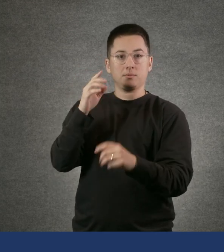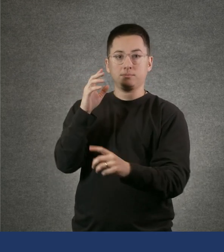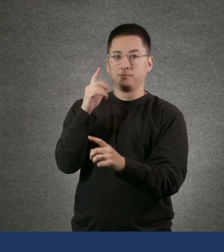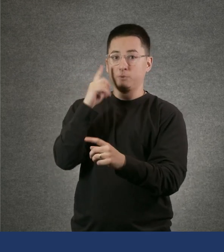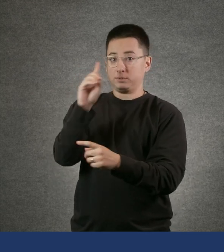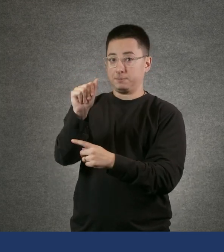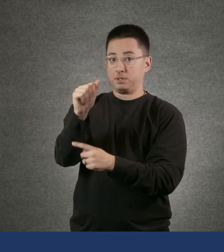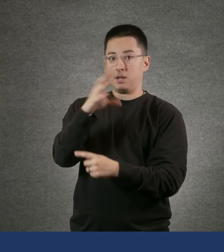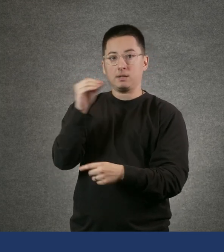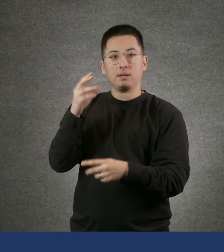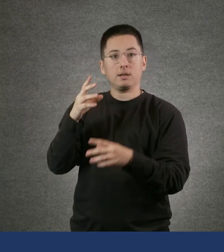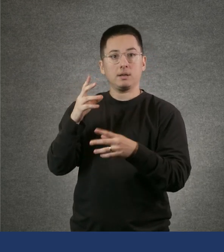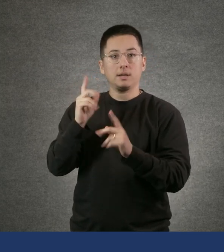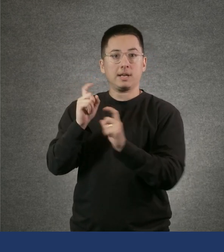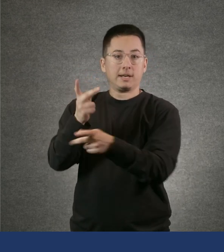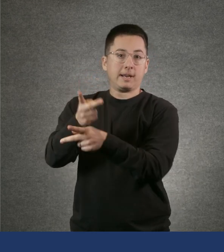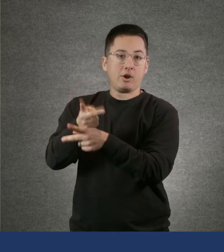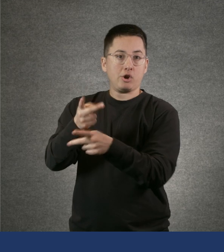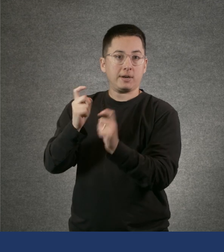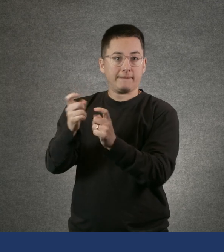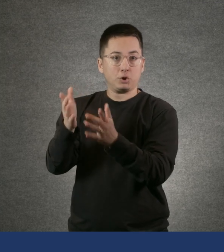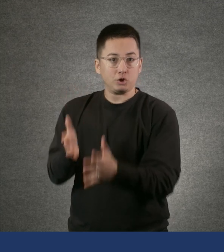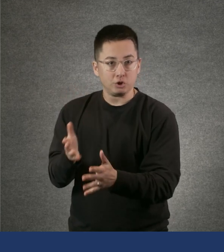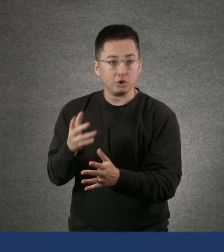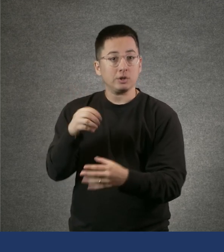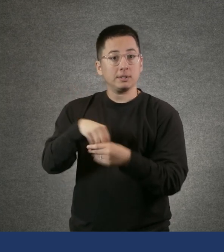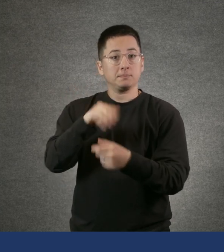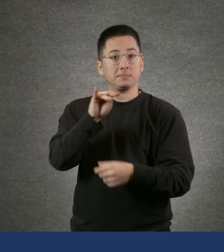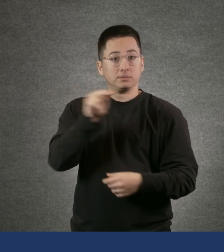to combat the home care crisis in Minnesota.